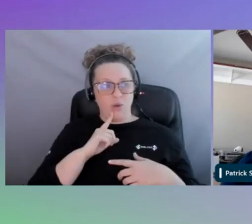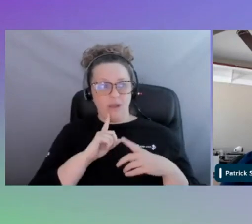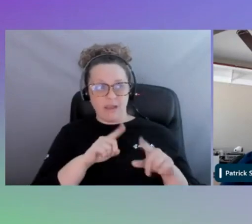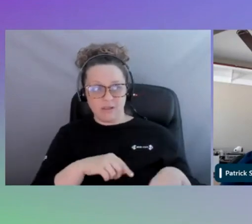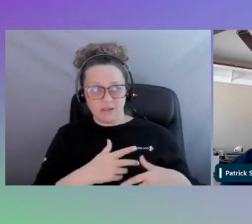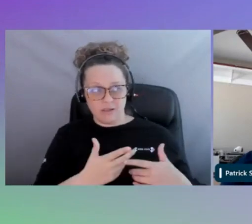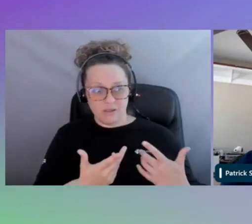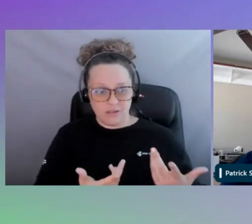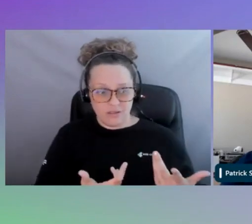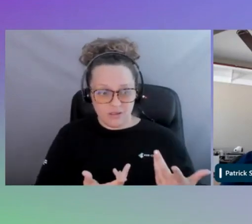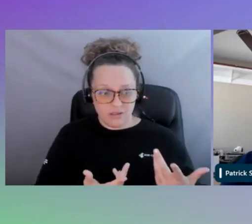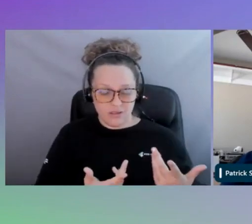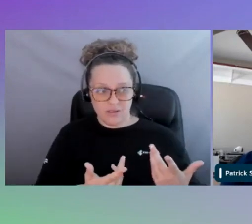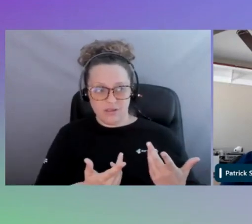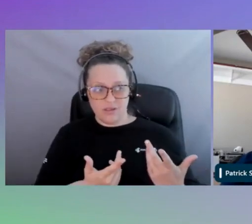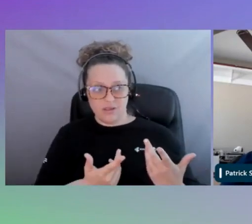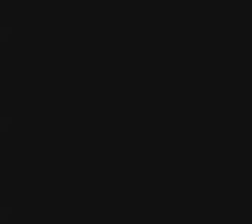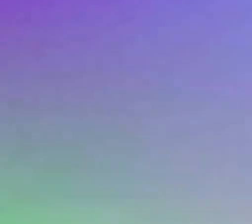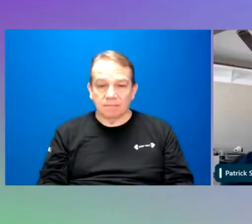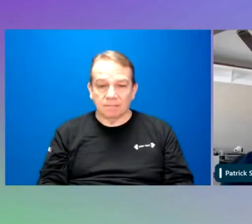ask for questions and you have to just, uh, be, uh, a little